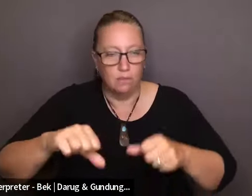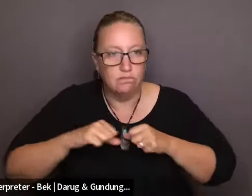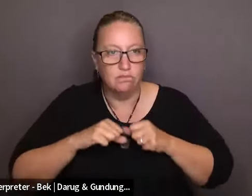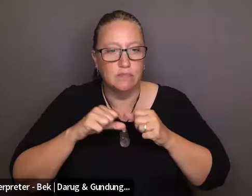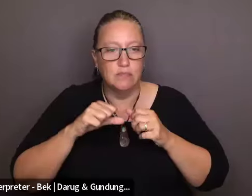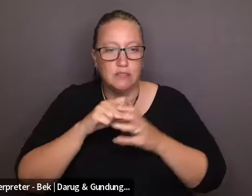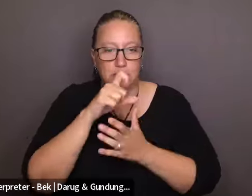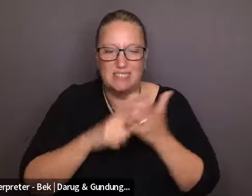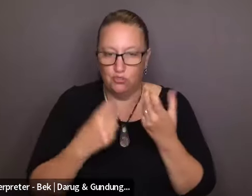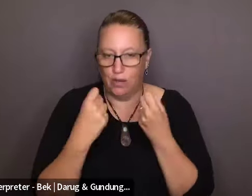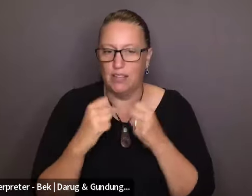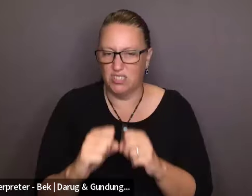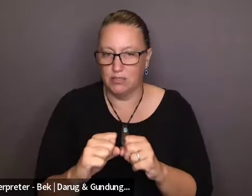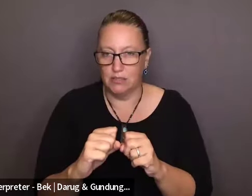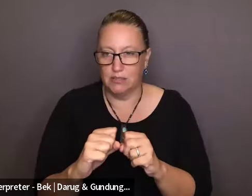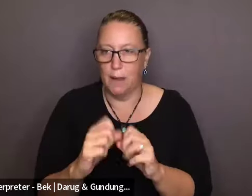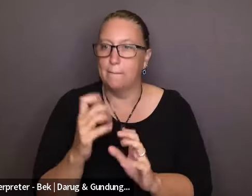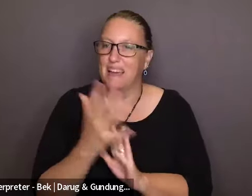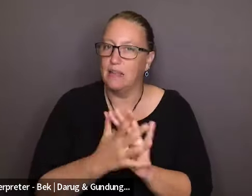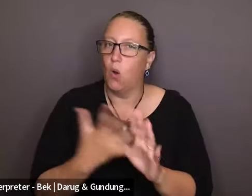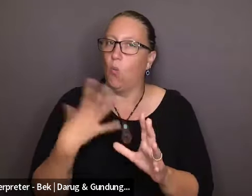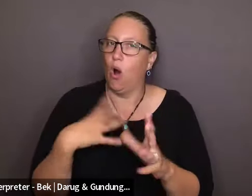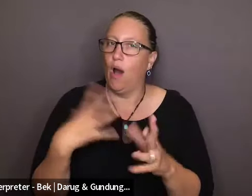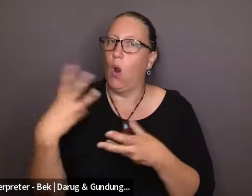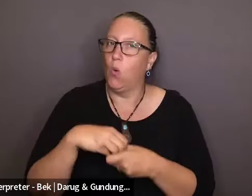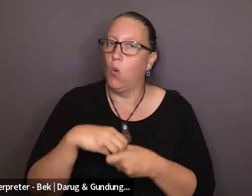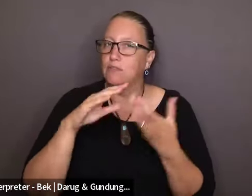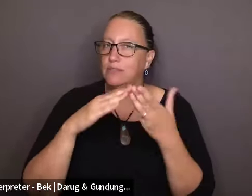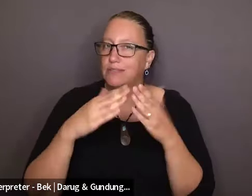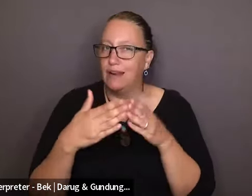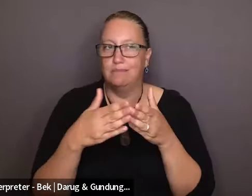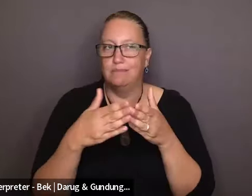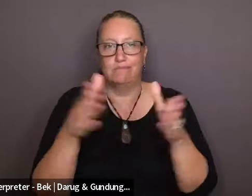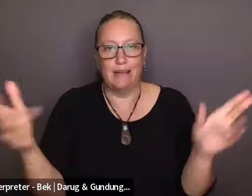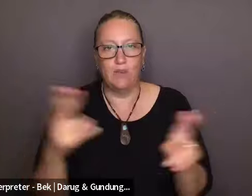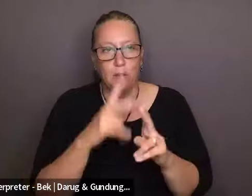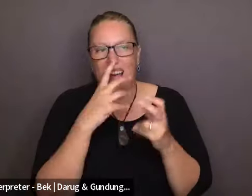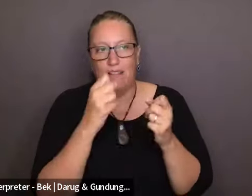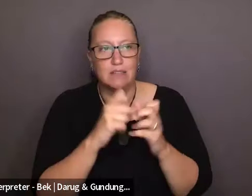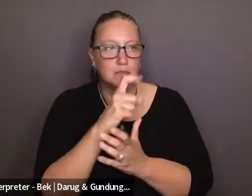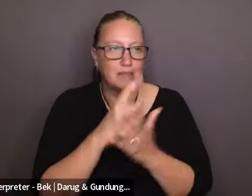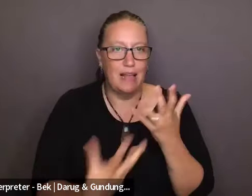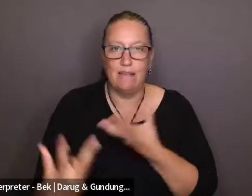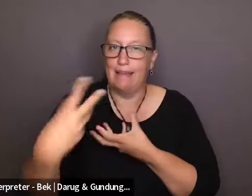including Australia's Disability Strategy which sets out a vision for an inclusive society where people